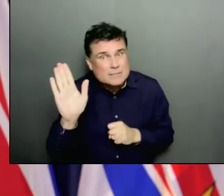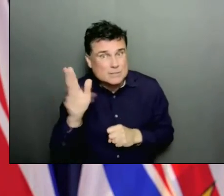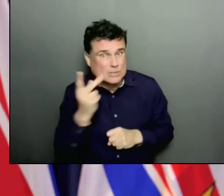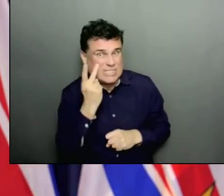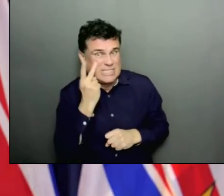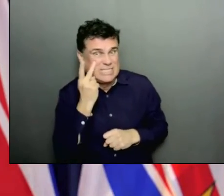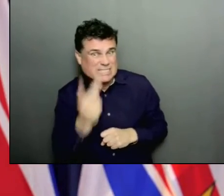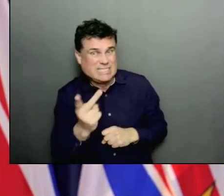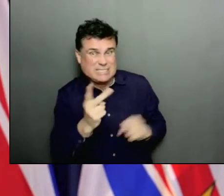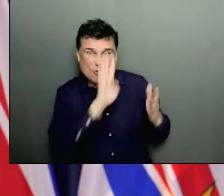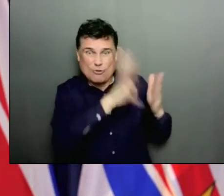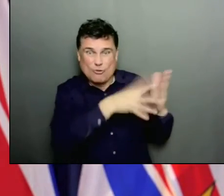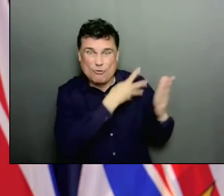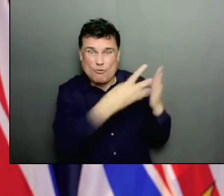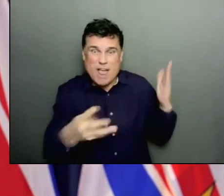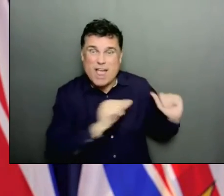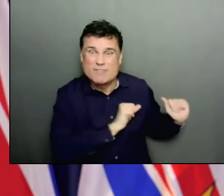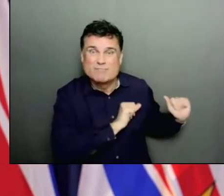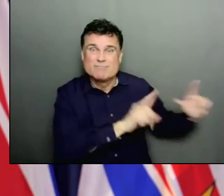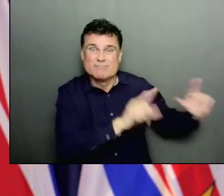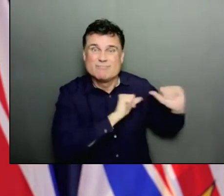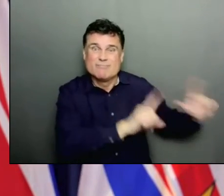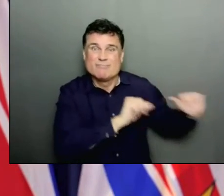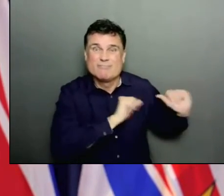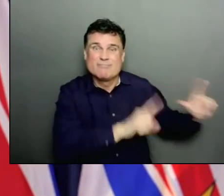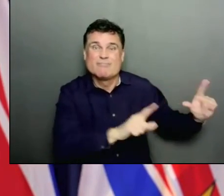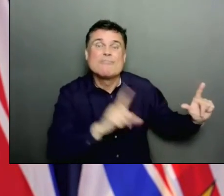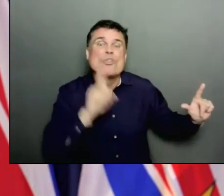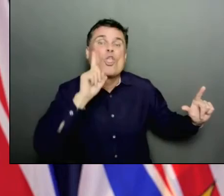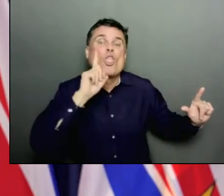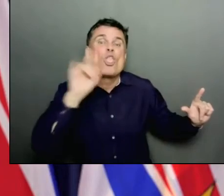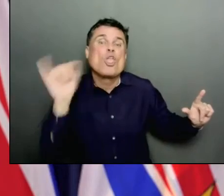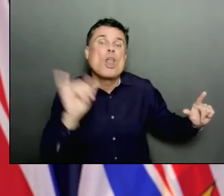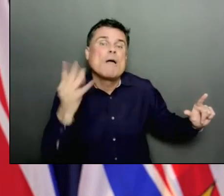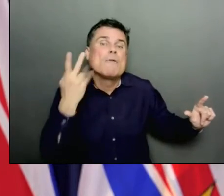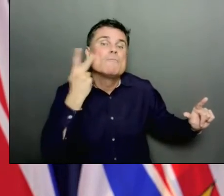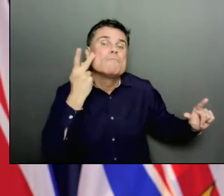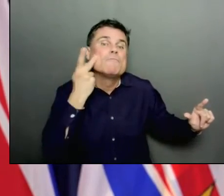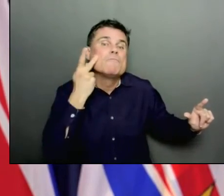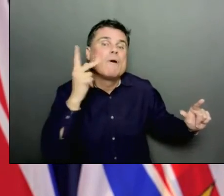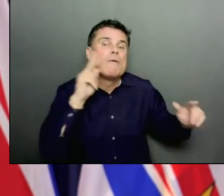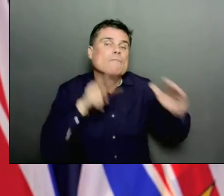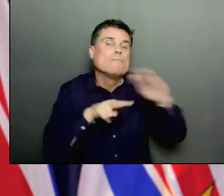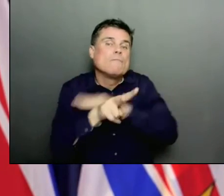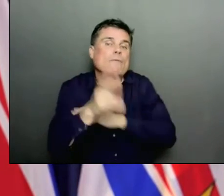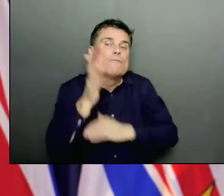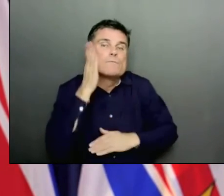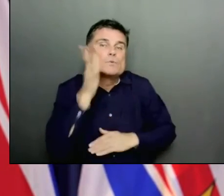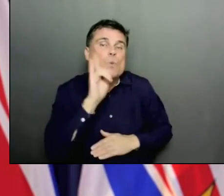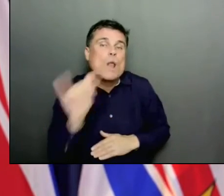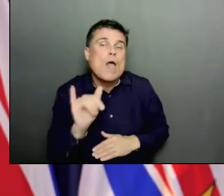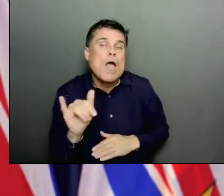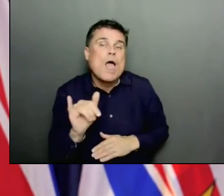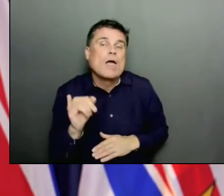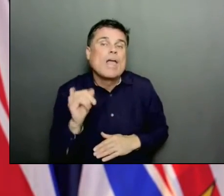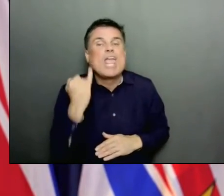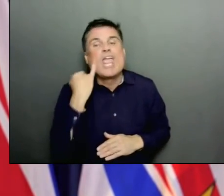rises. It means our number of cases rises significantly and can rise significantly significantly. That part is